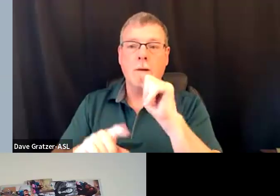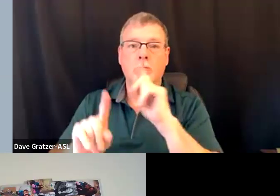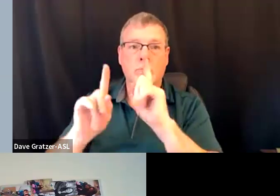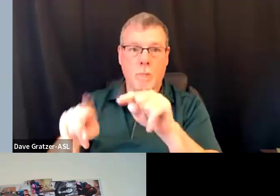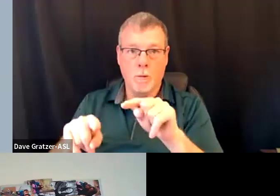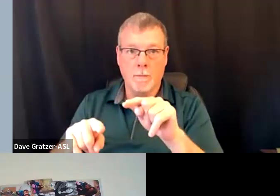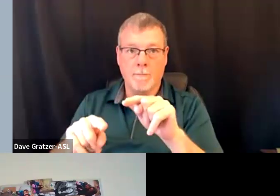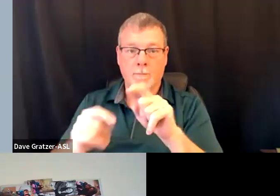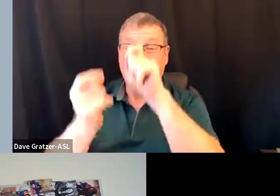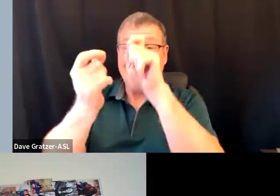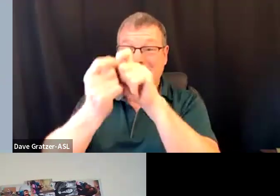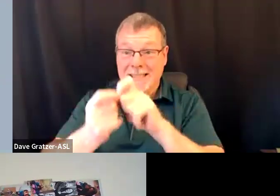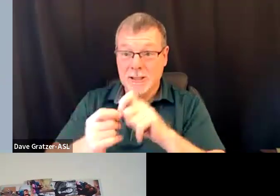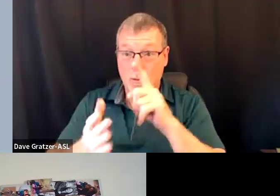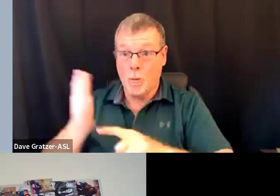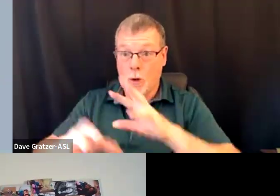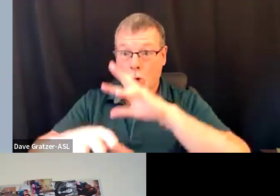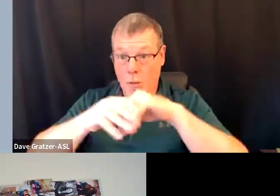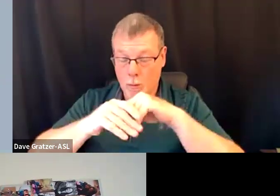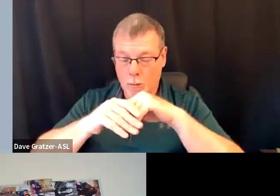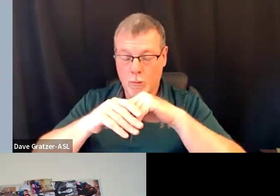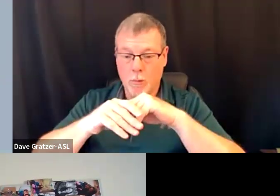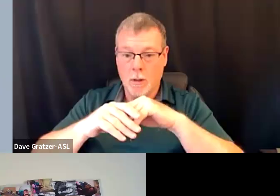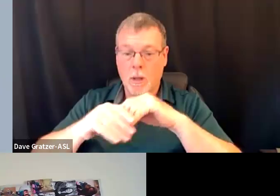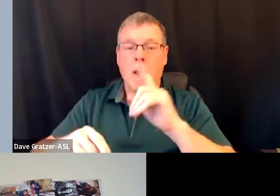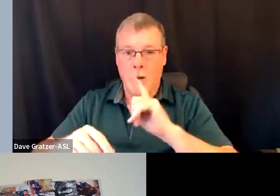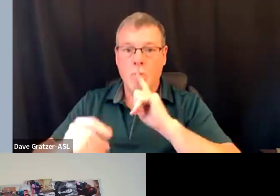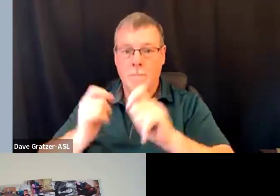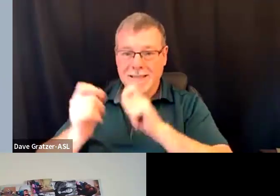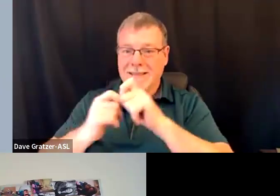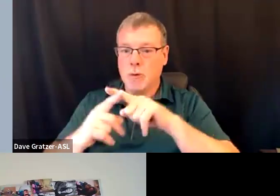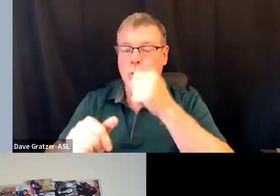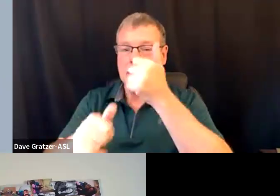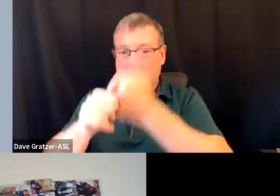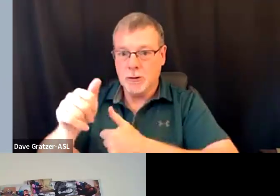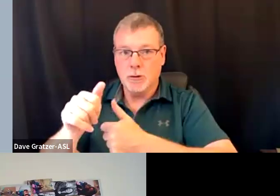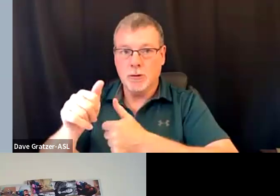The details of what's included in that audit report are going to be specific to each software system,